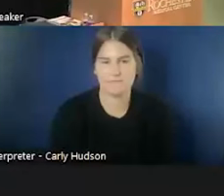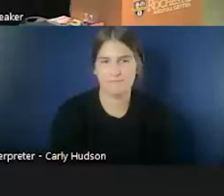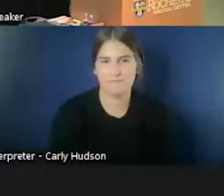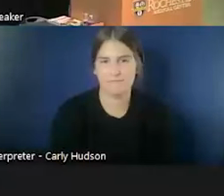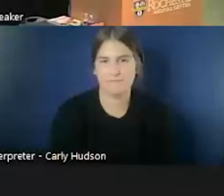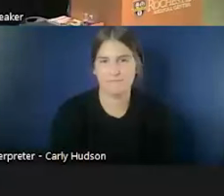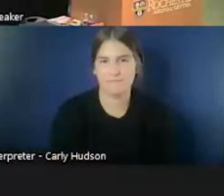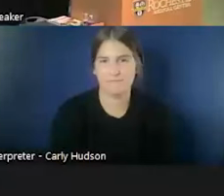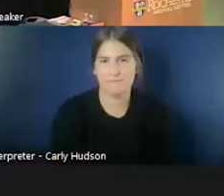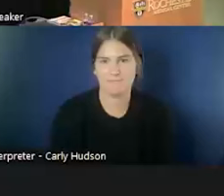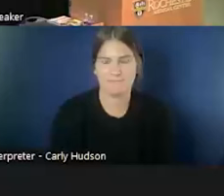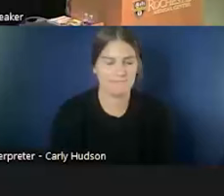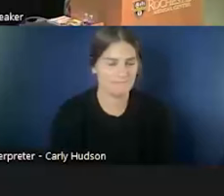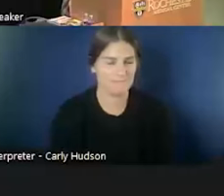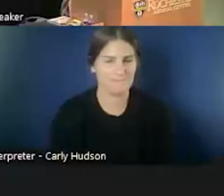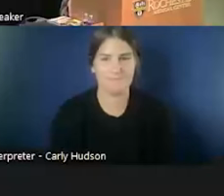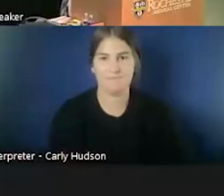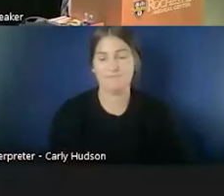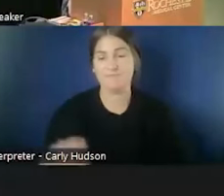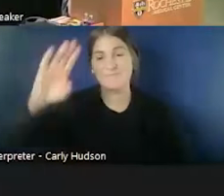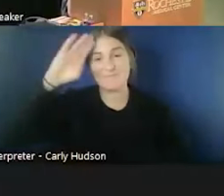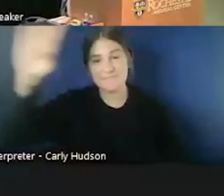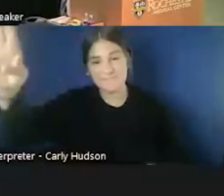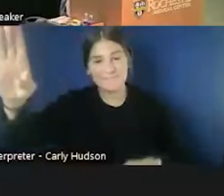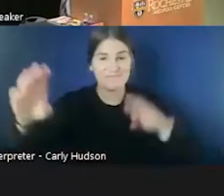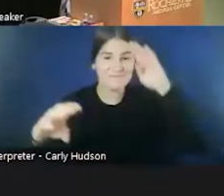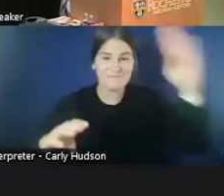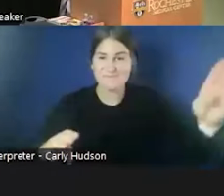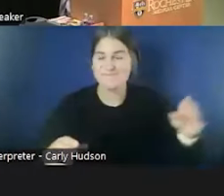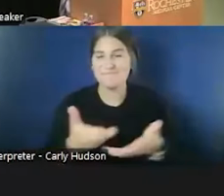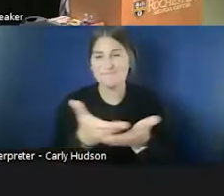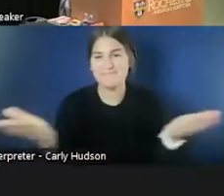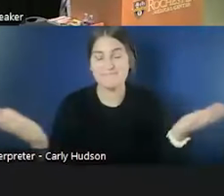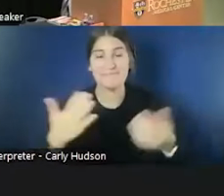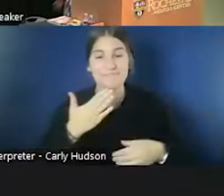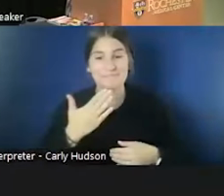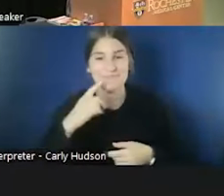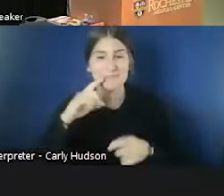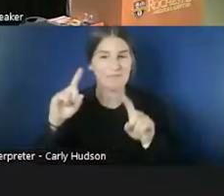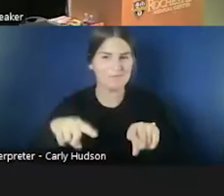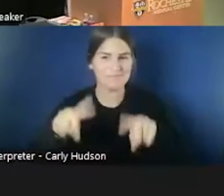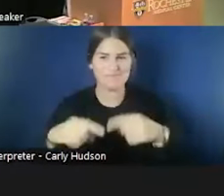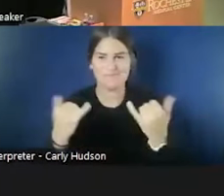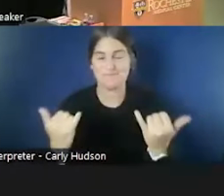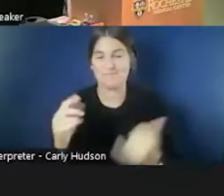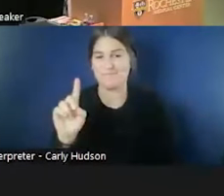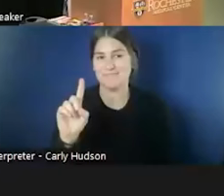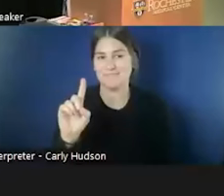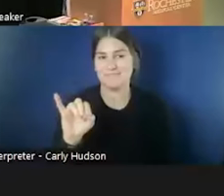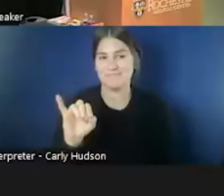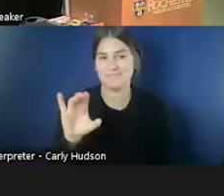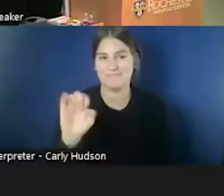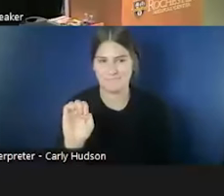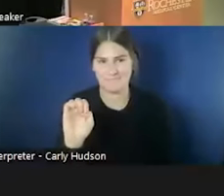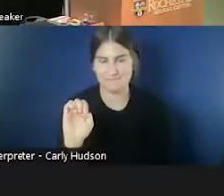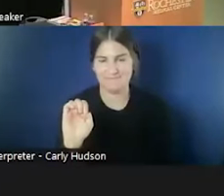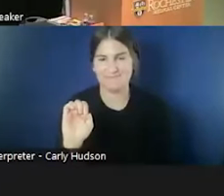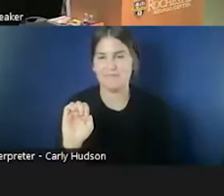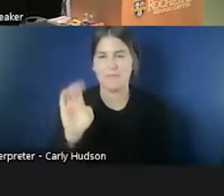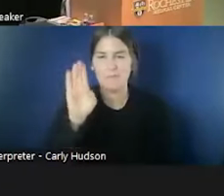hello hello everybody and thank you for attending today's dice Grand Brown Bag series I got confused